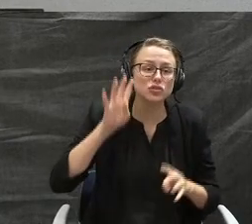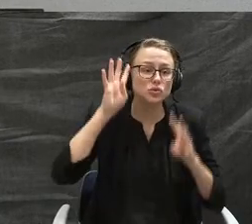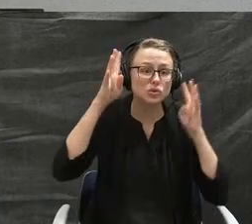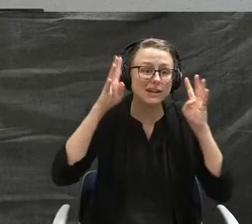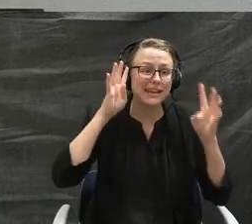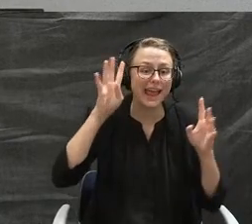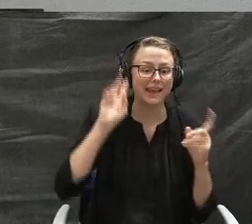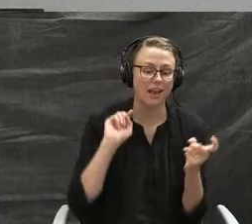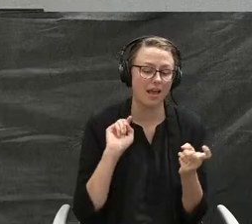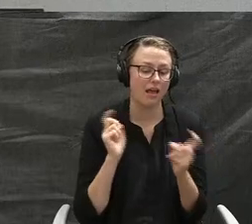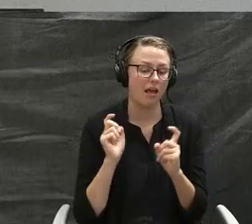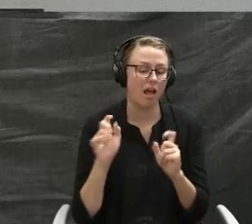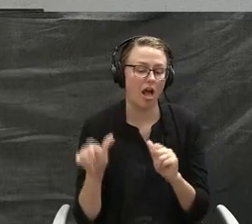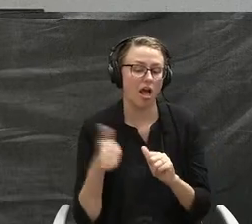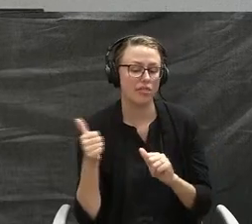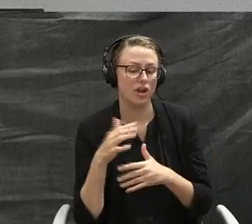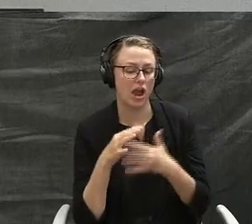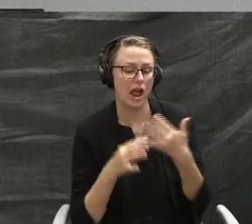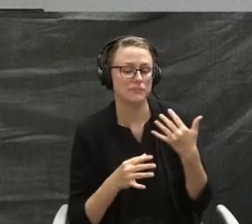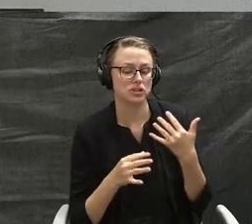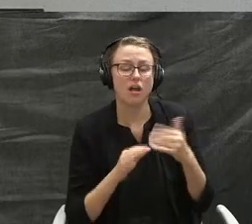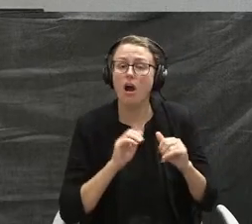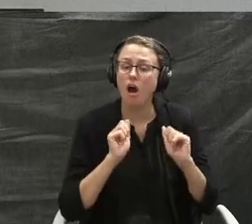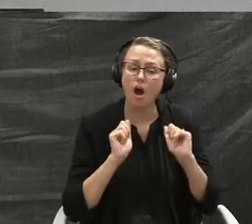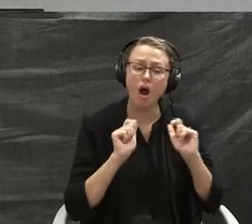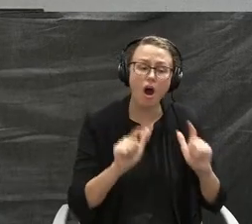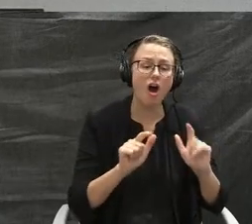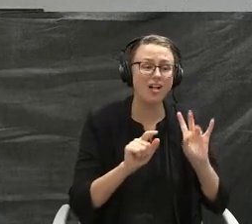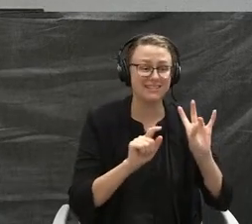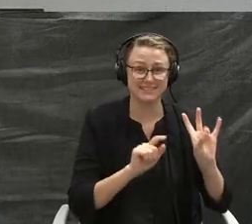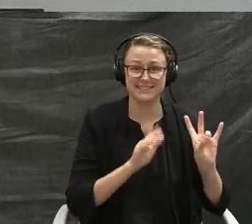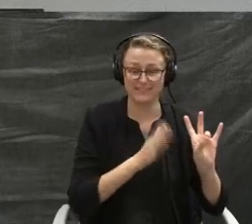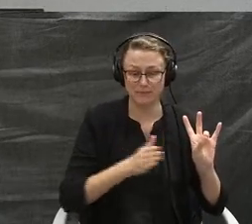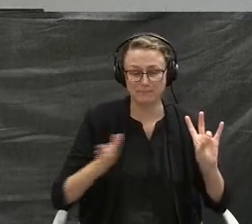going to stay alive. It's just a matter of when they might be